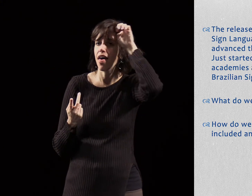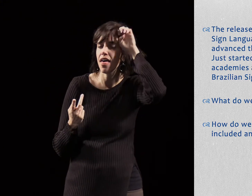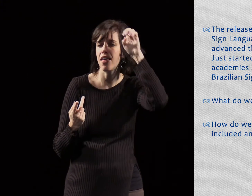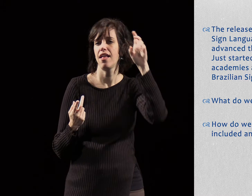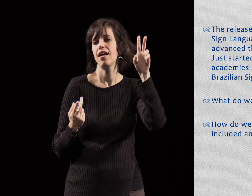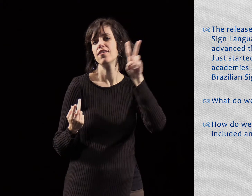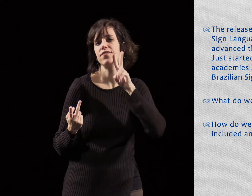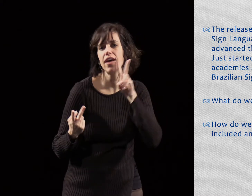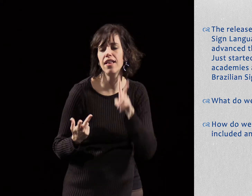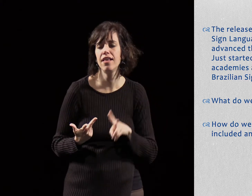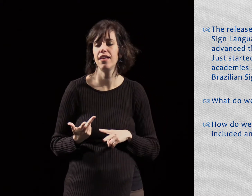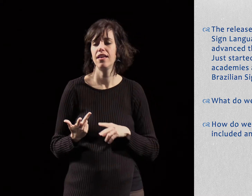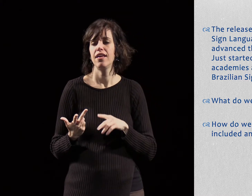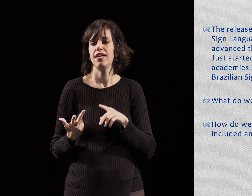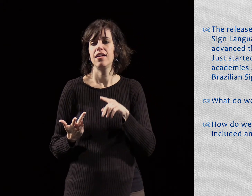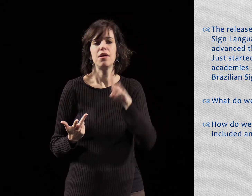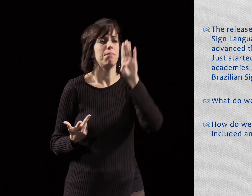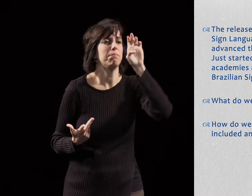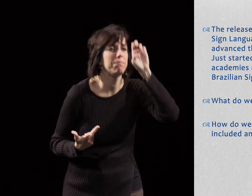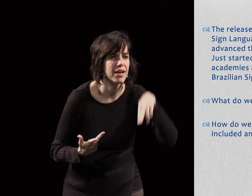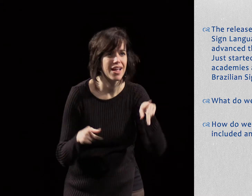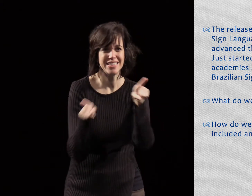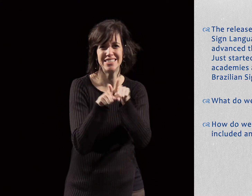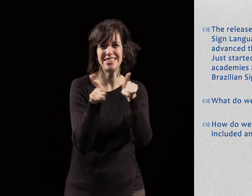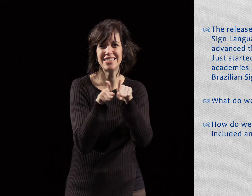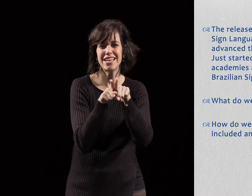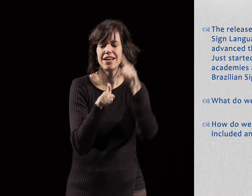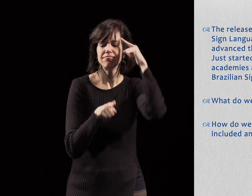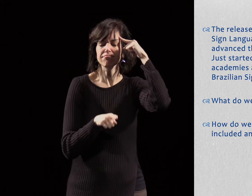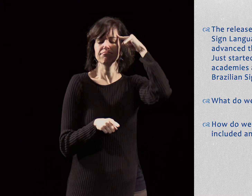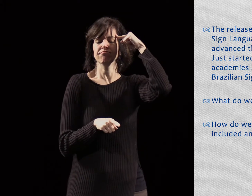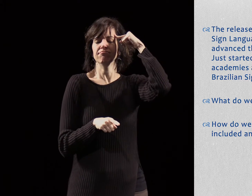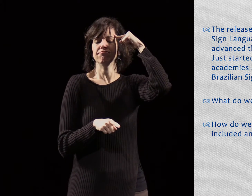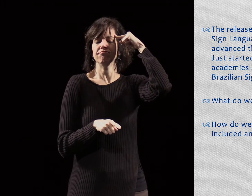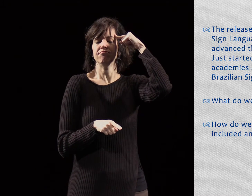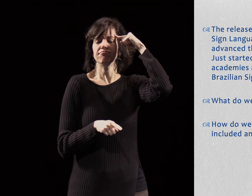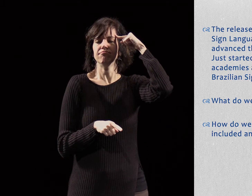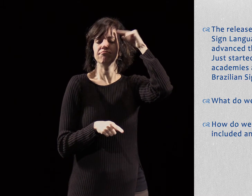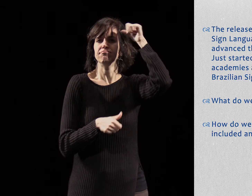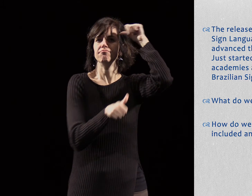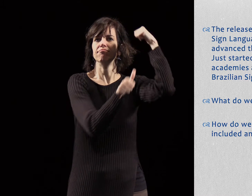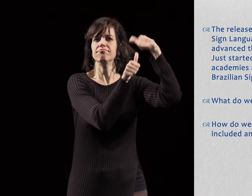Just like the individuals I had mentioned before, Ella and Valli, they're memorable,